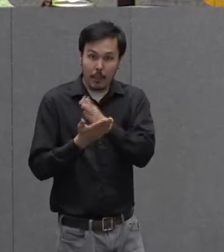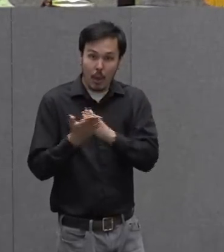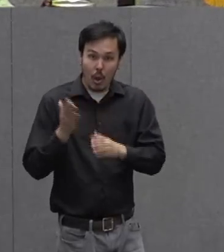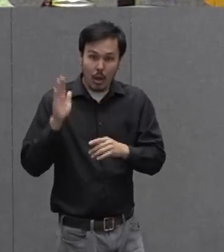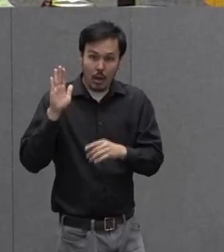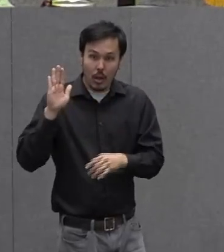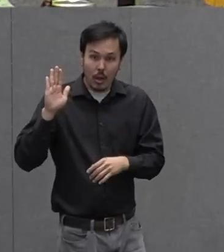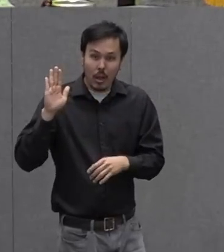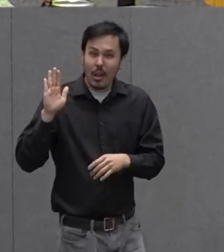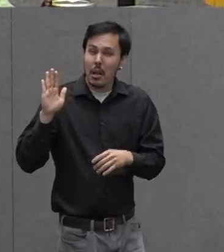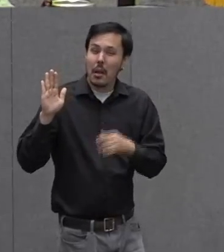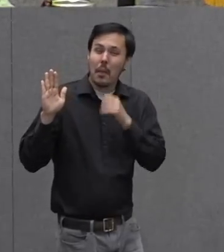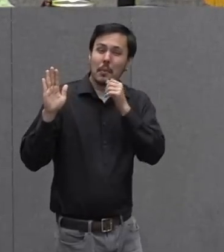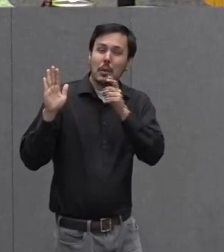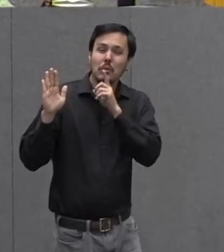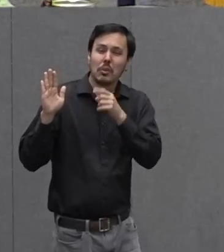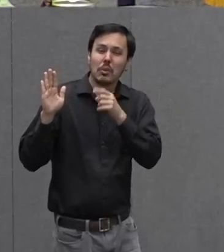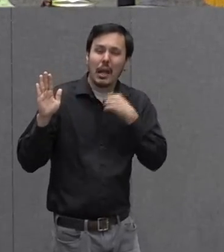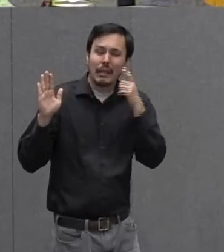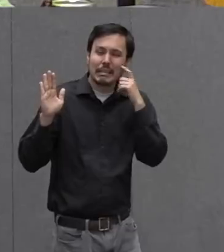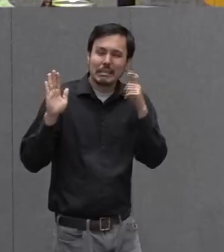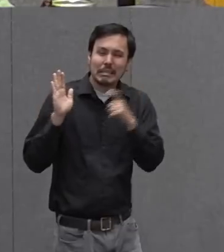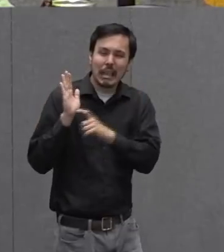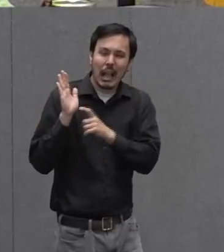Not sure I can see it in this room bouncing off.